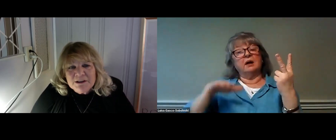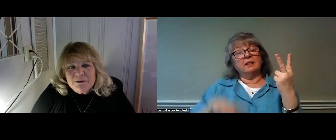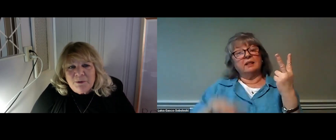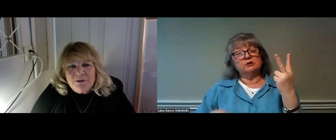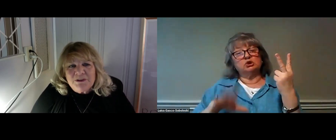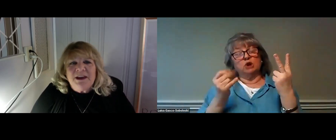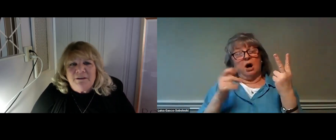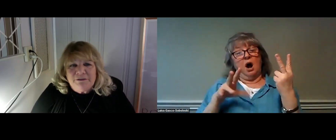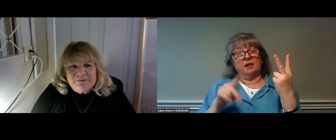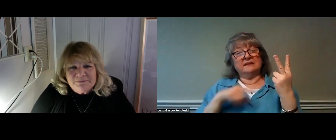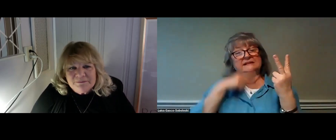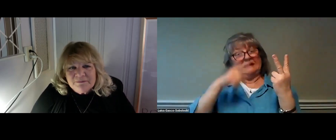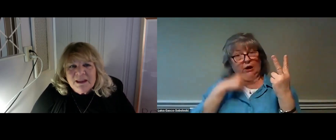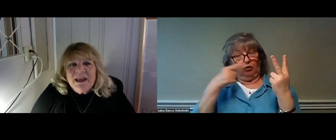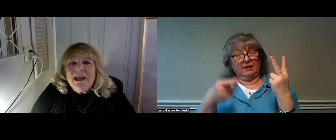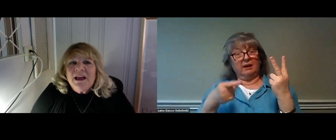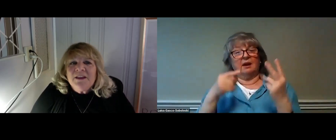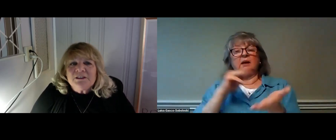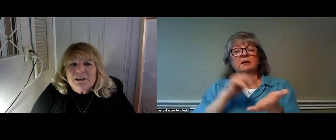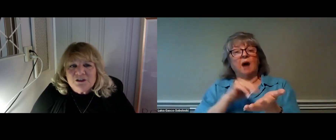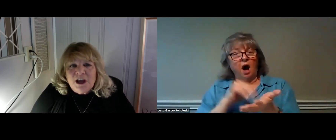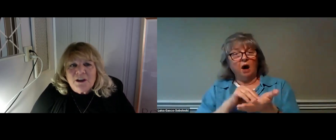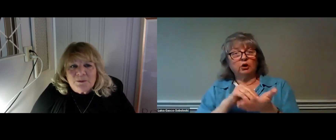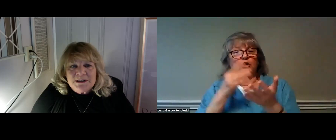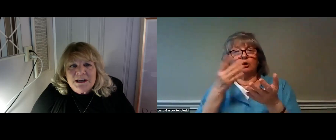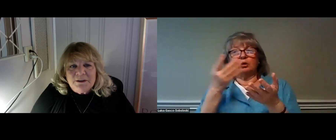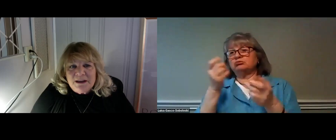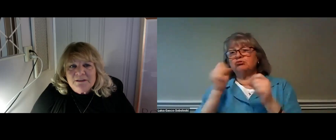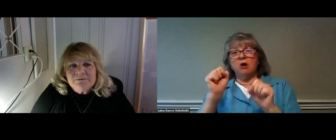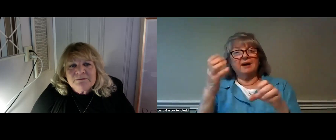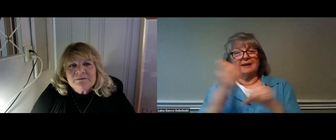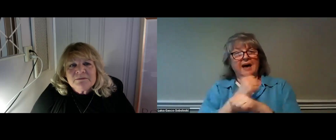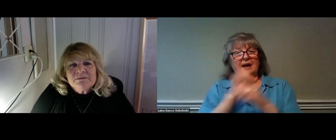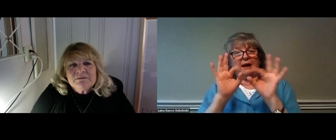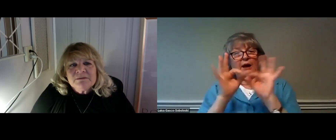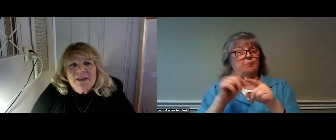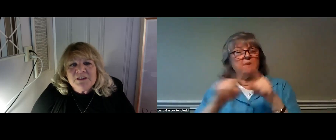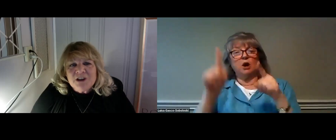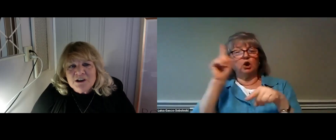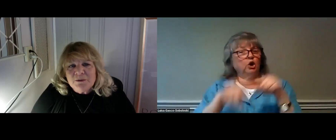were both of deaf and their little child was hearing and the doctor was